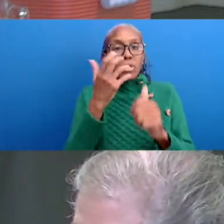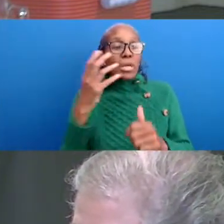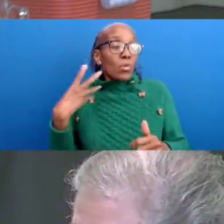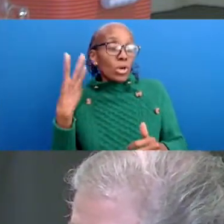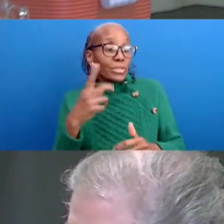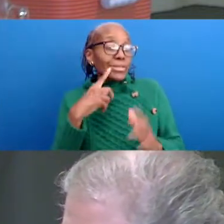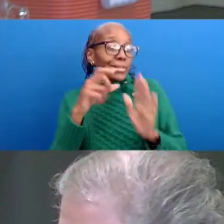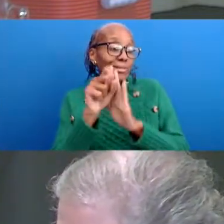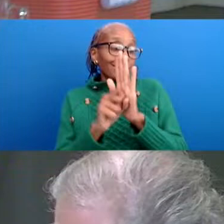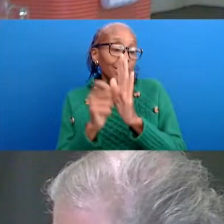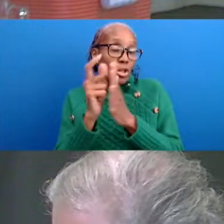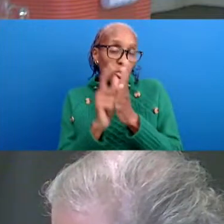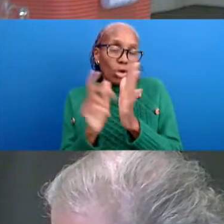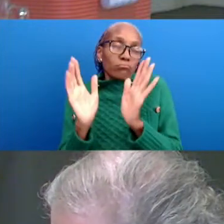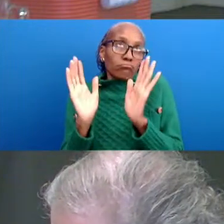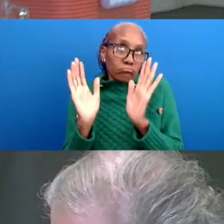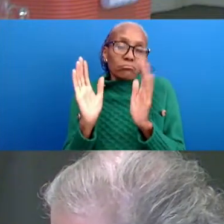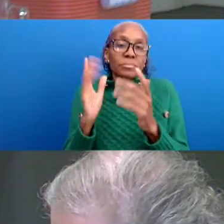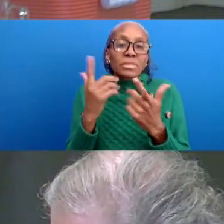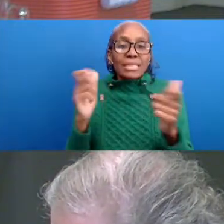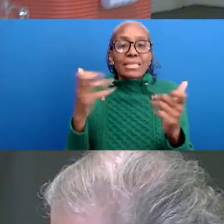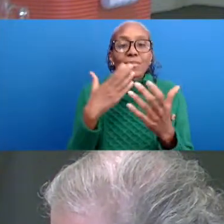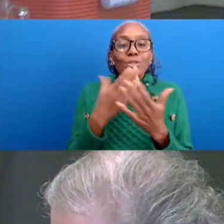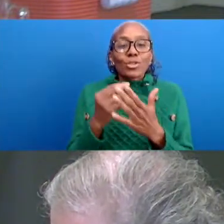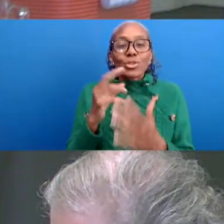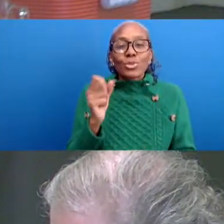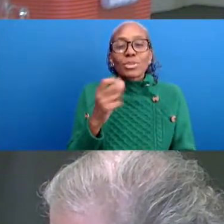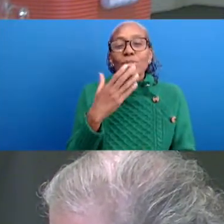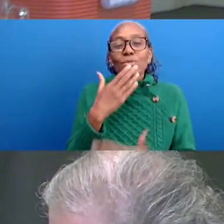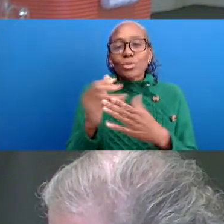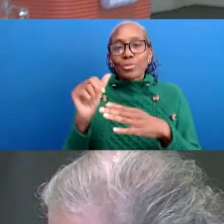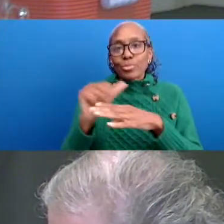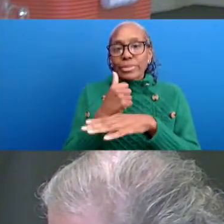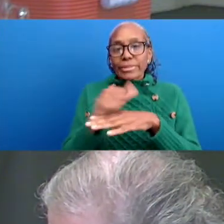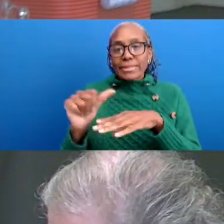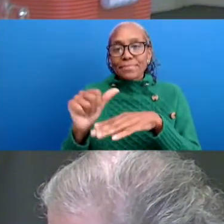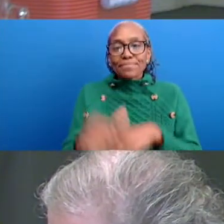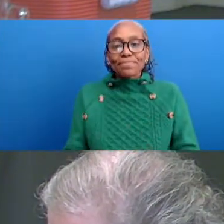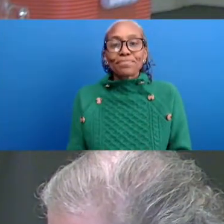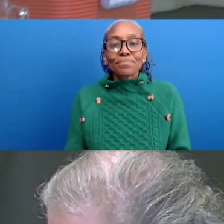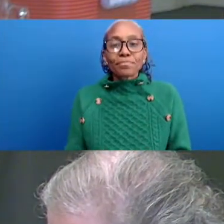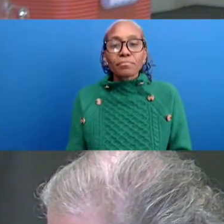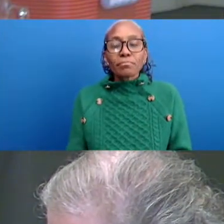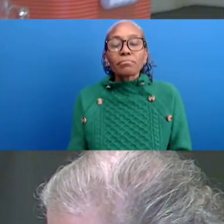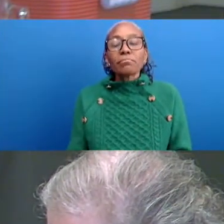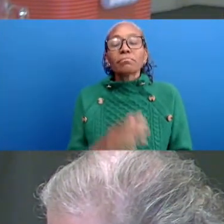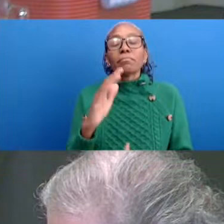IMPORTANT. SO I CALL IT TRANSFORMATIVE. DR. WASHINGTON SAYS IT'S STATE